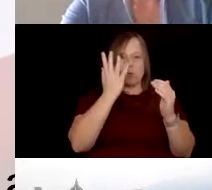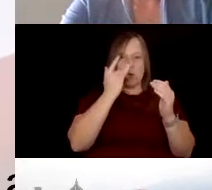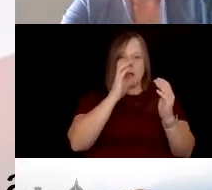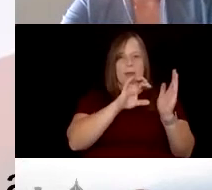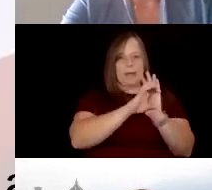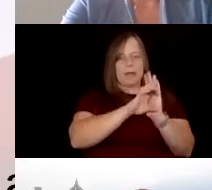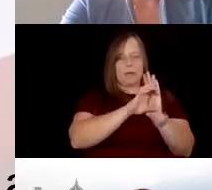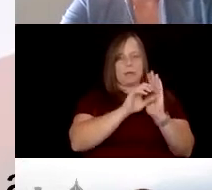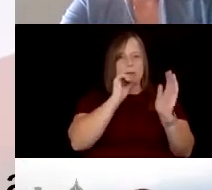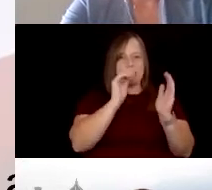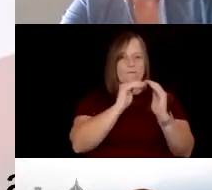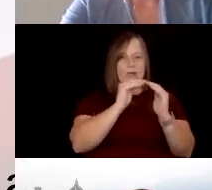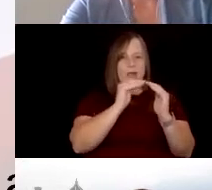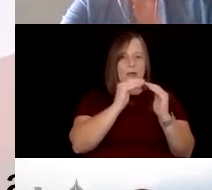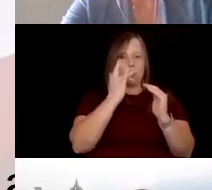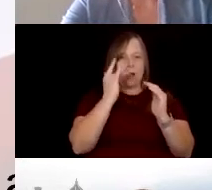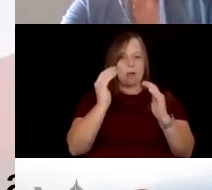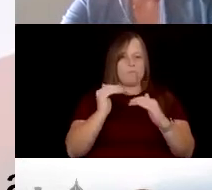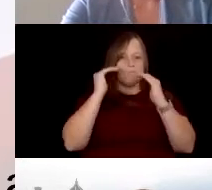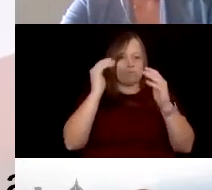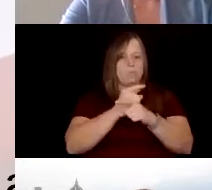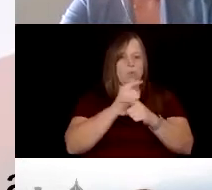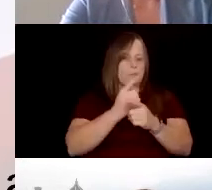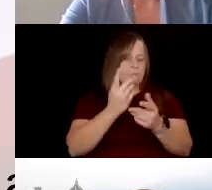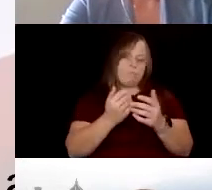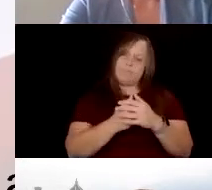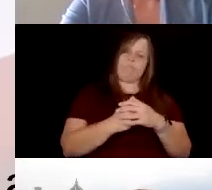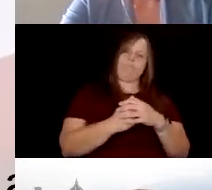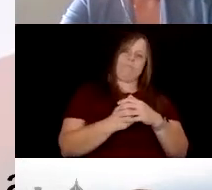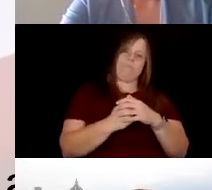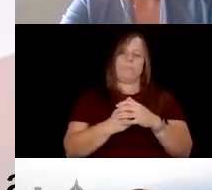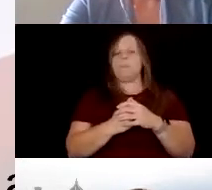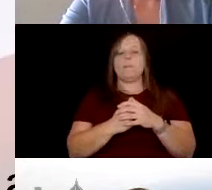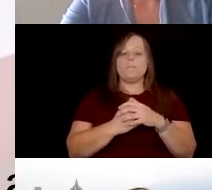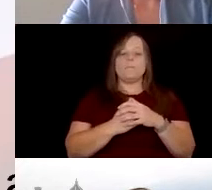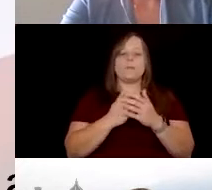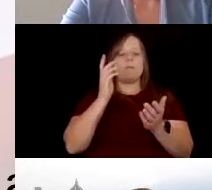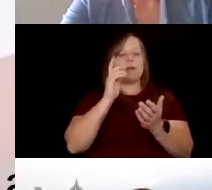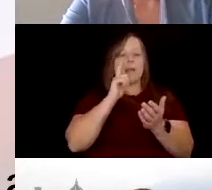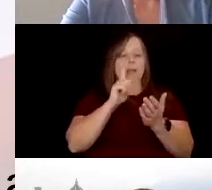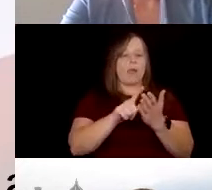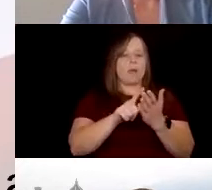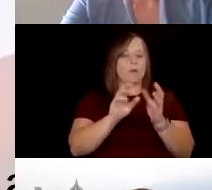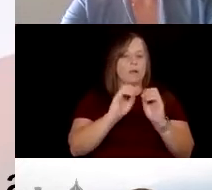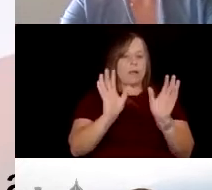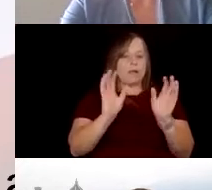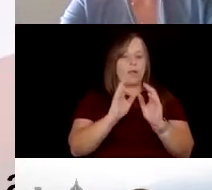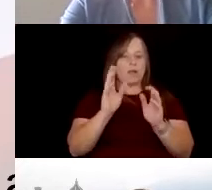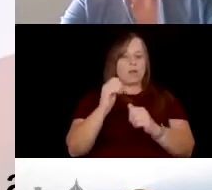was unjust and why an upgrade to a higher character is appropriate. And then if you do have a letter verifying that you have a service-connected rating